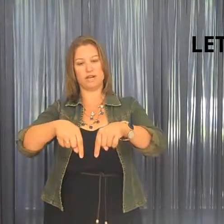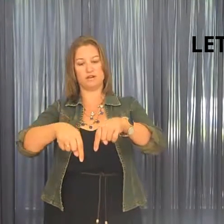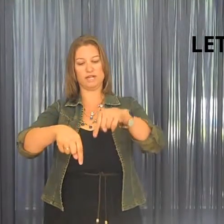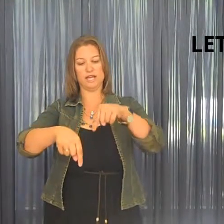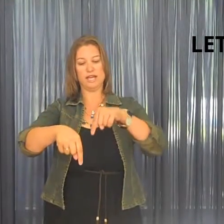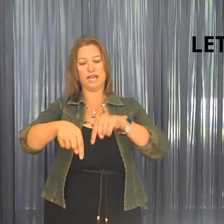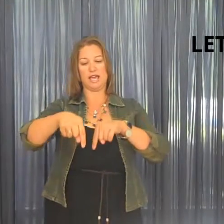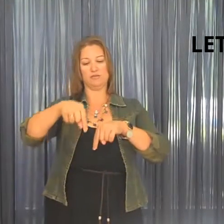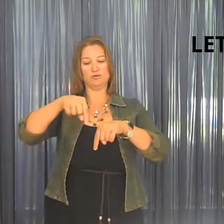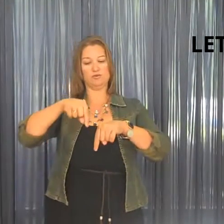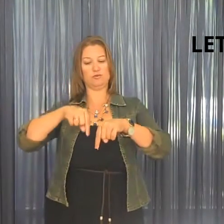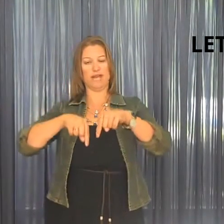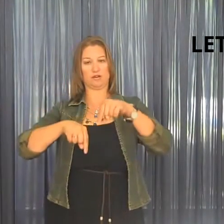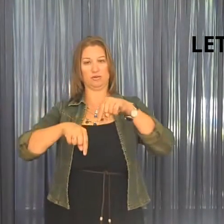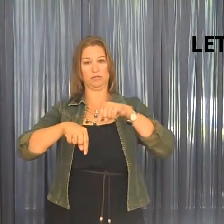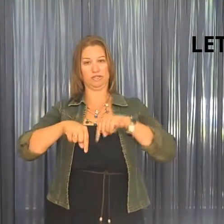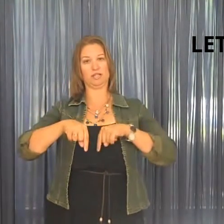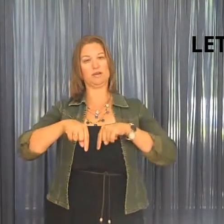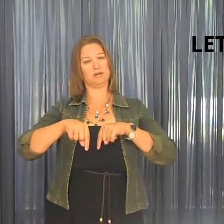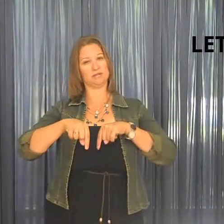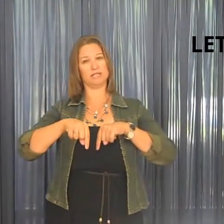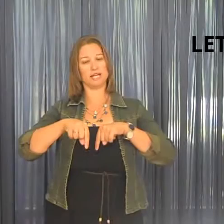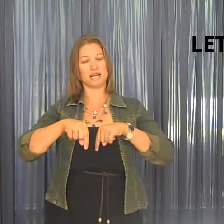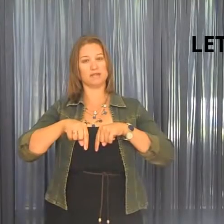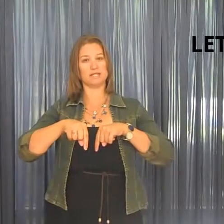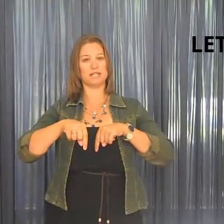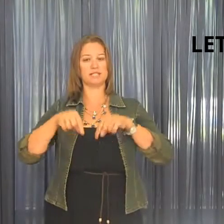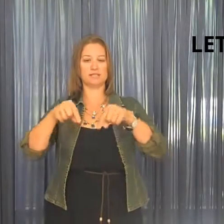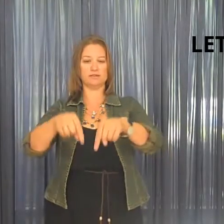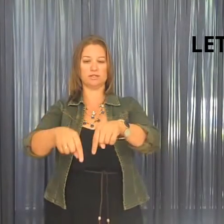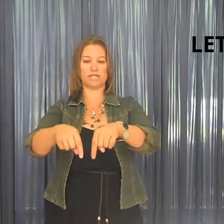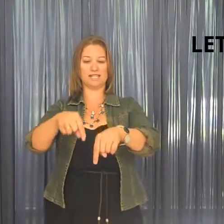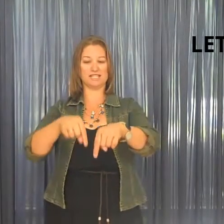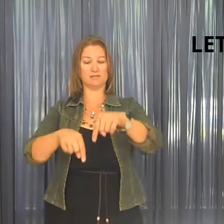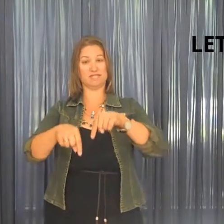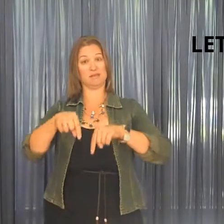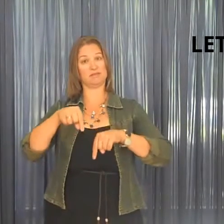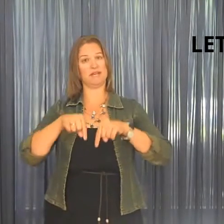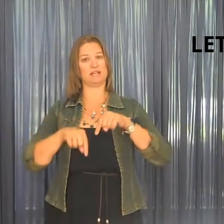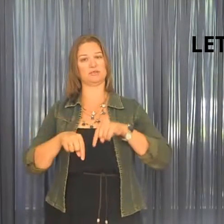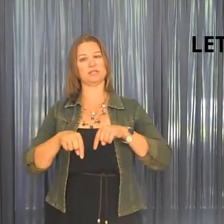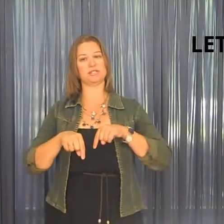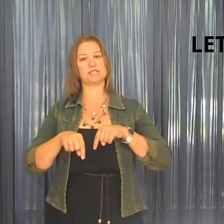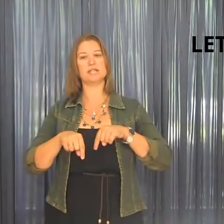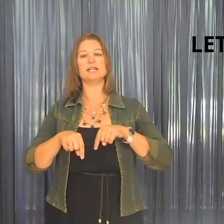ground and move backwards about three times, as if you were taking some steps backwards.